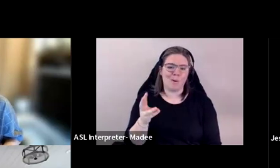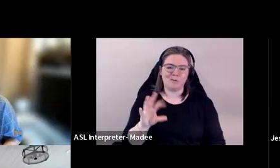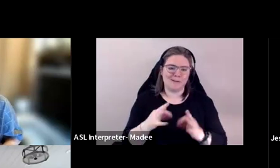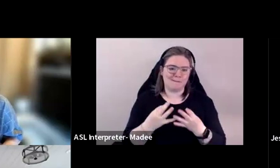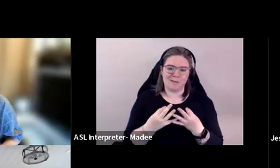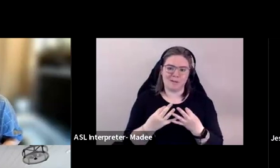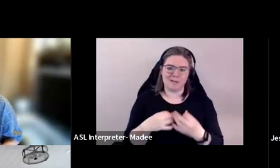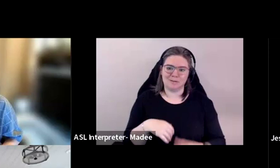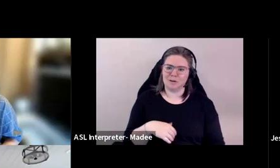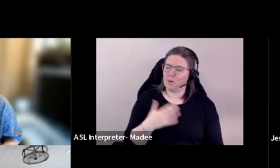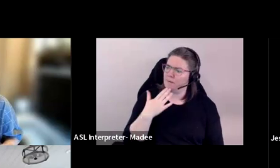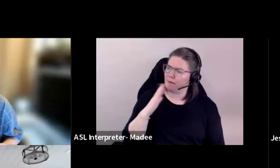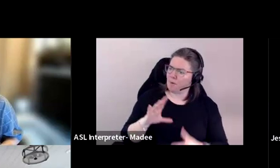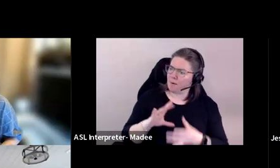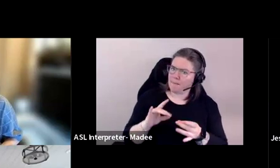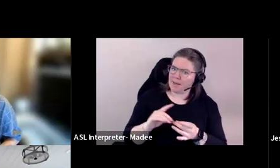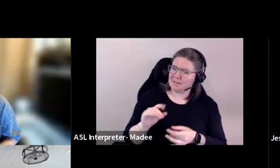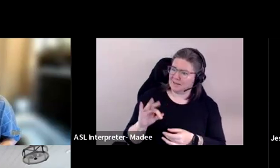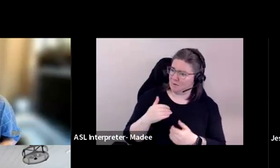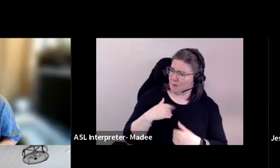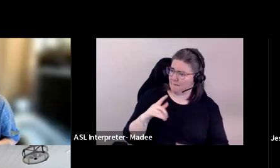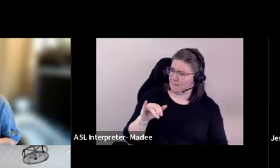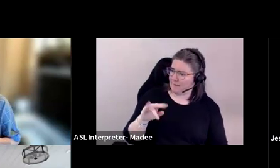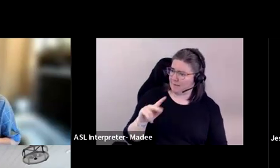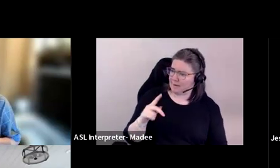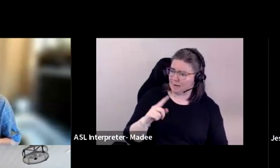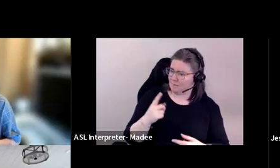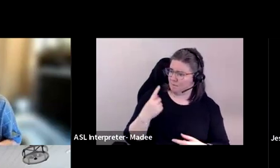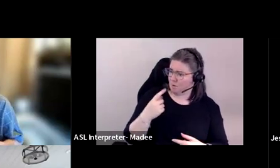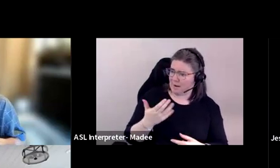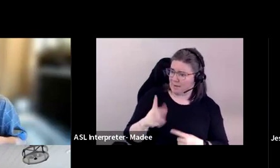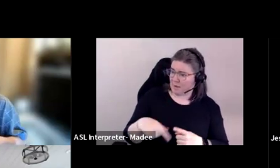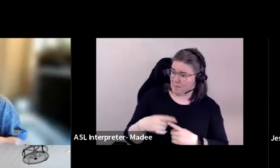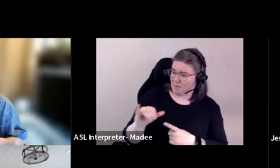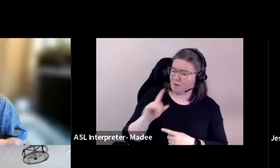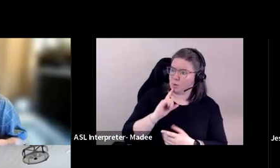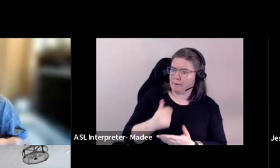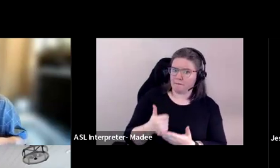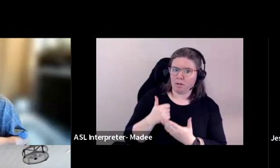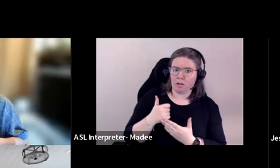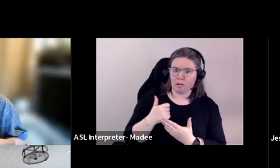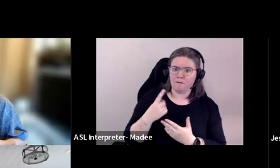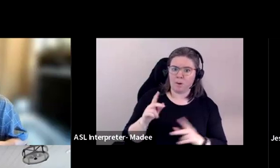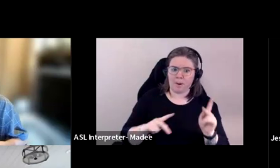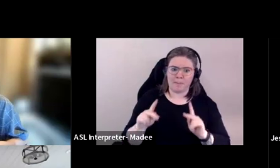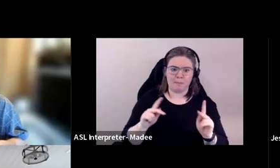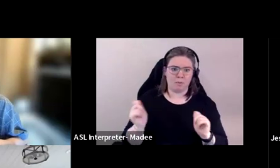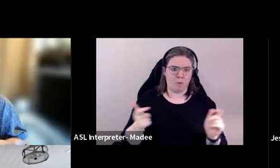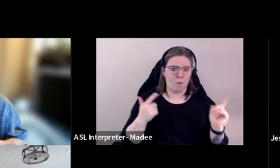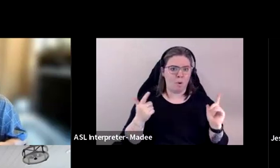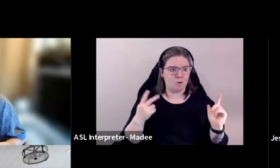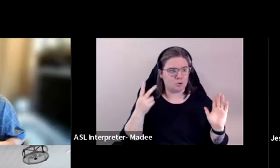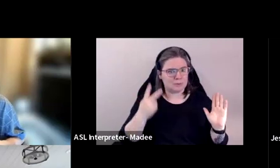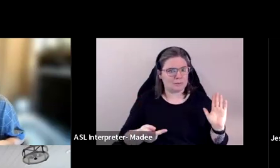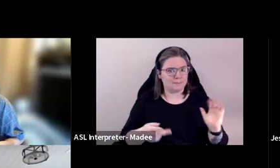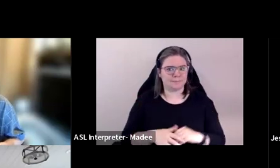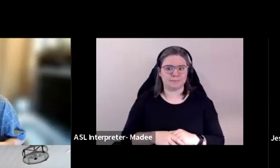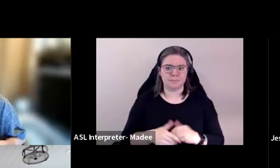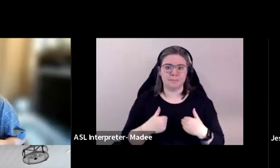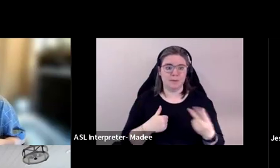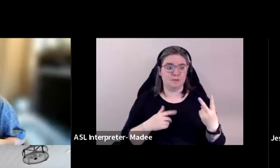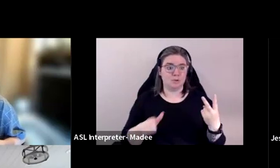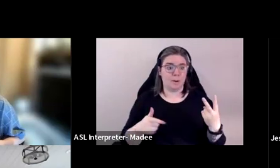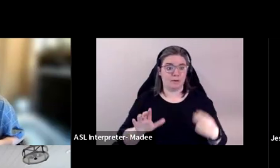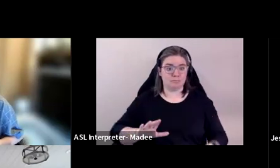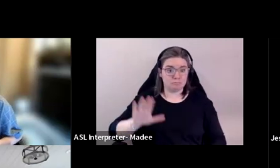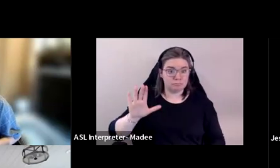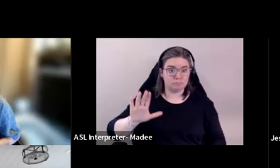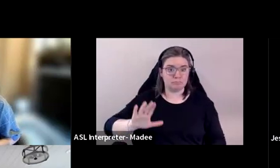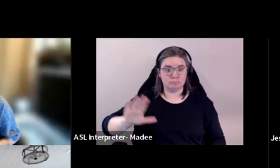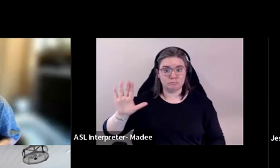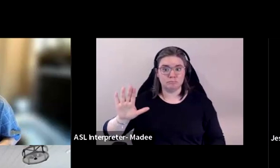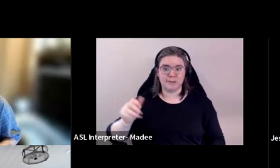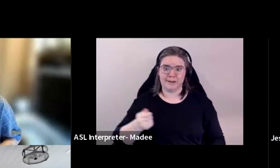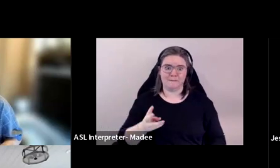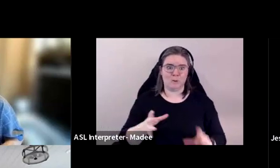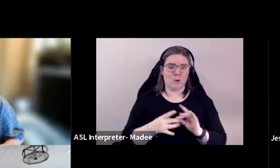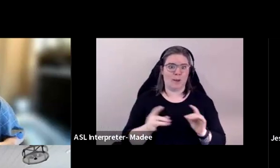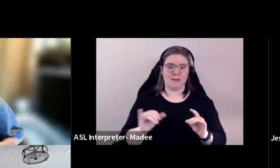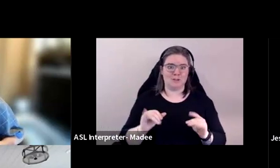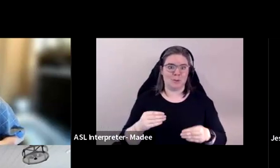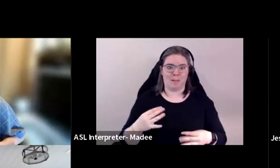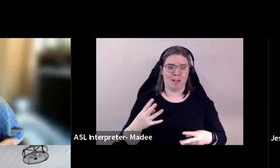Rebecca /APRIL: Thank you for those comments. If you have a link to anything about that legislation, it would be helpful, I think, for people across the board. We do have 2 other hands raised, and there's quite a few comments that are listed on this.